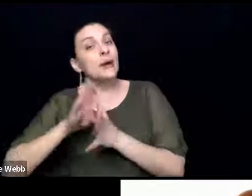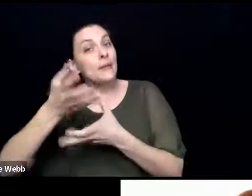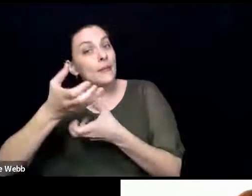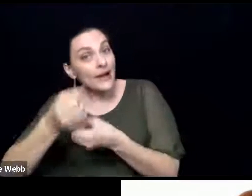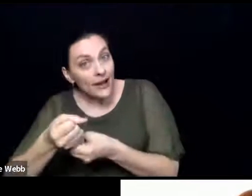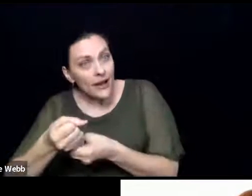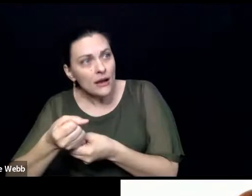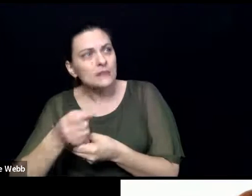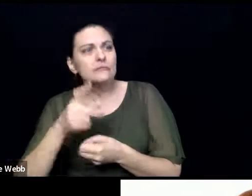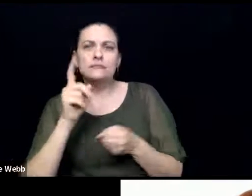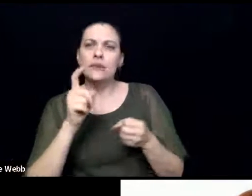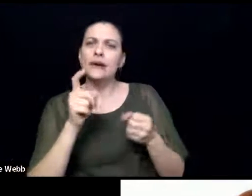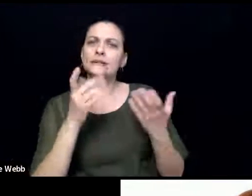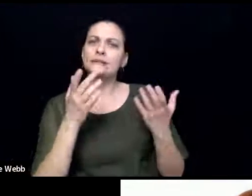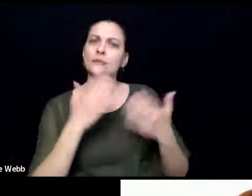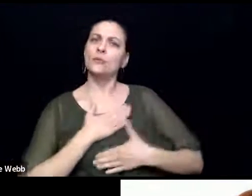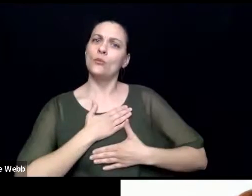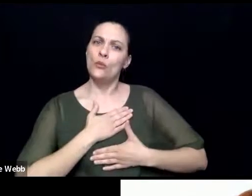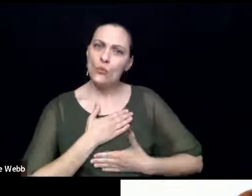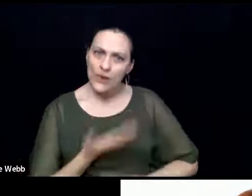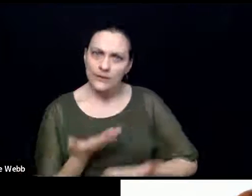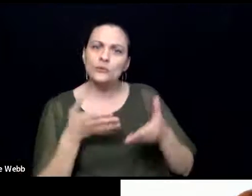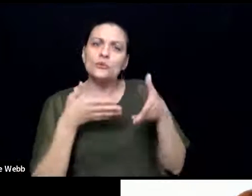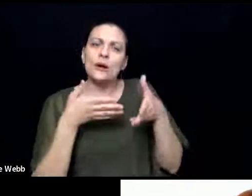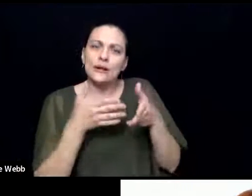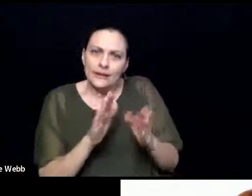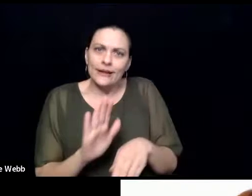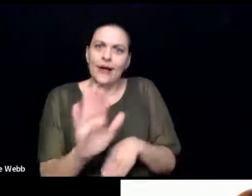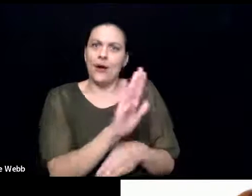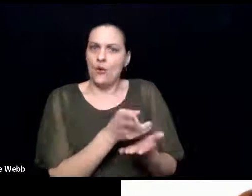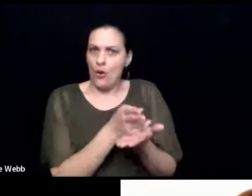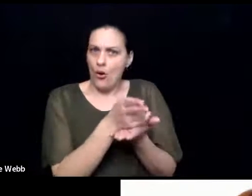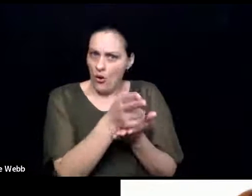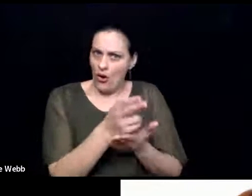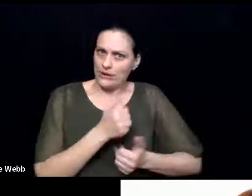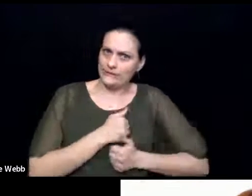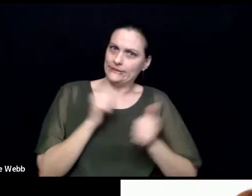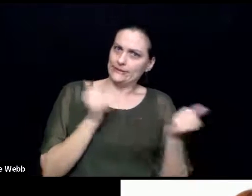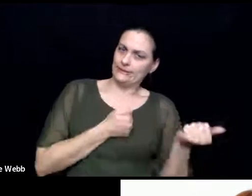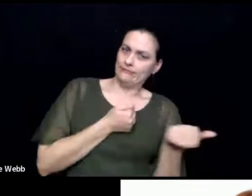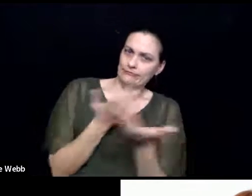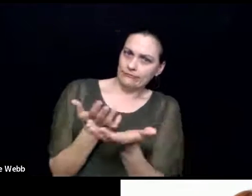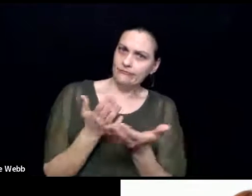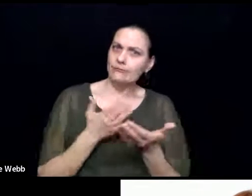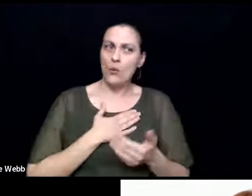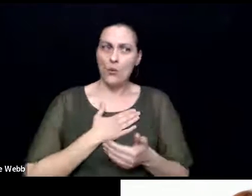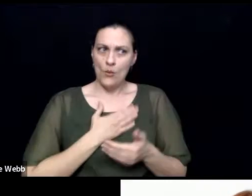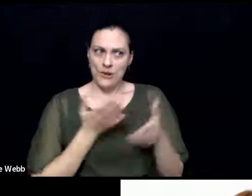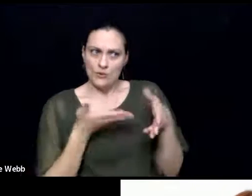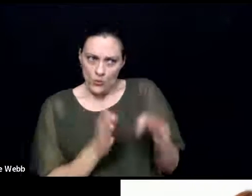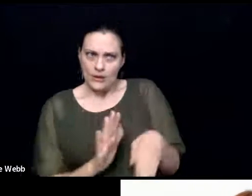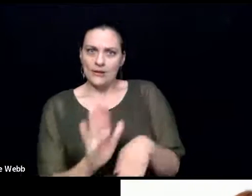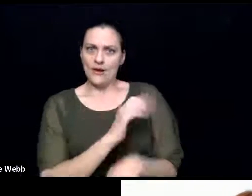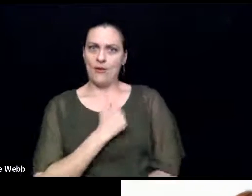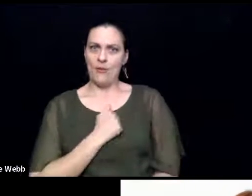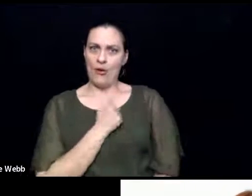and, you know, my goal in my life is to take people at their word. I believe most of us